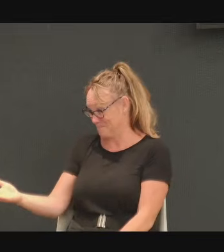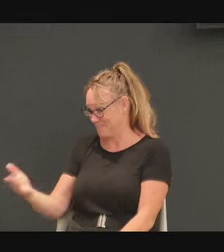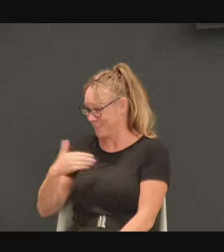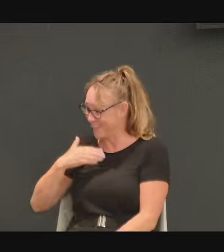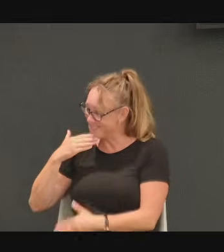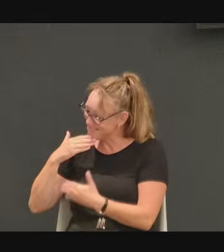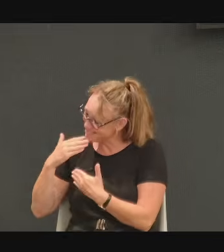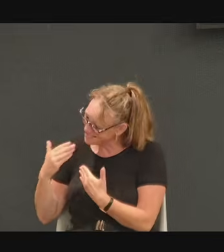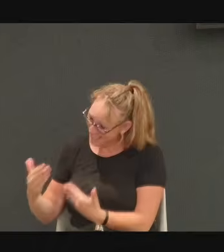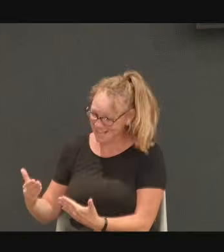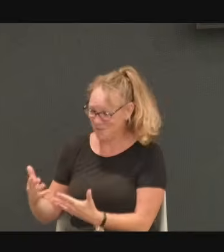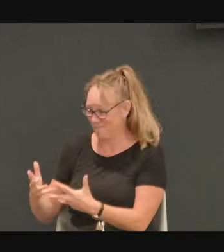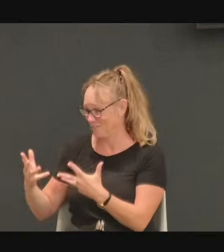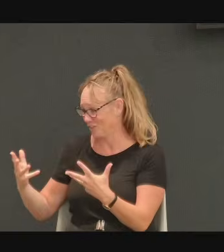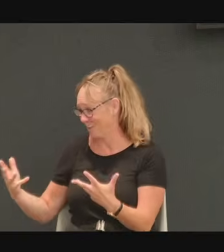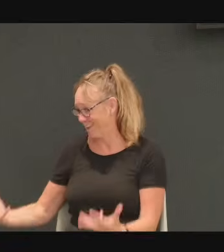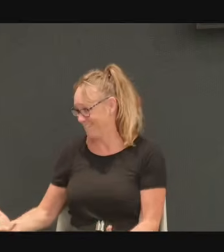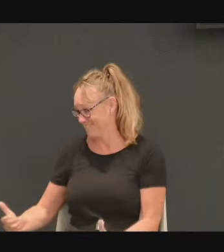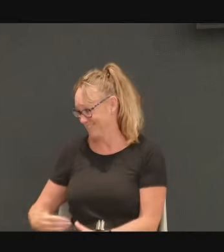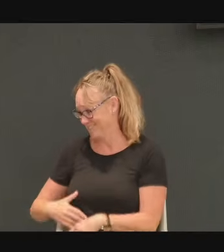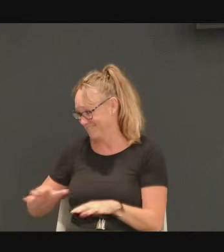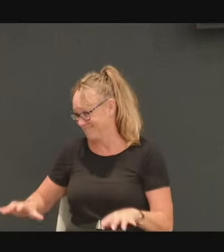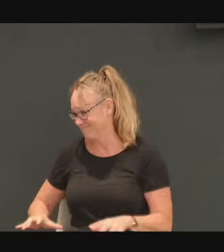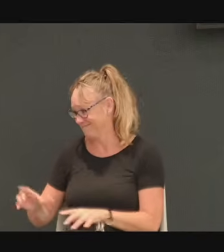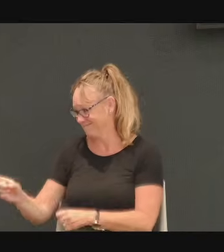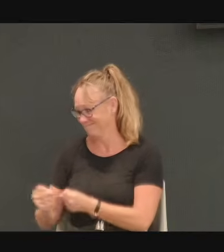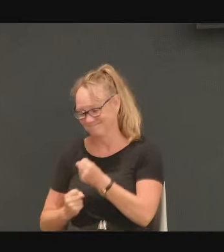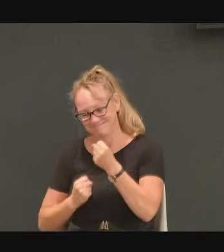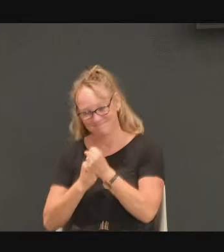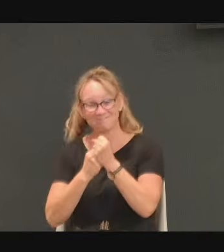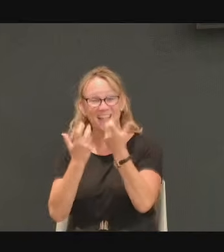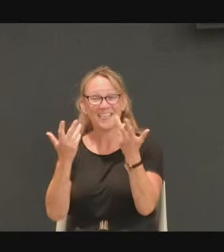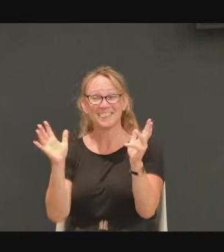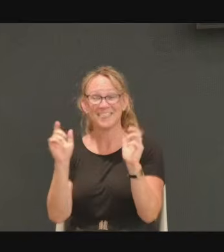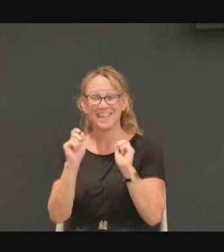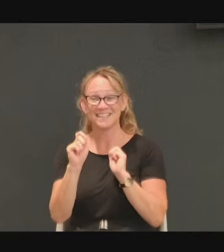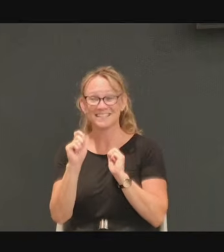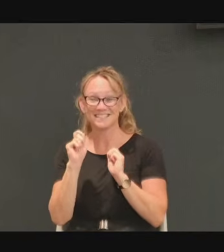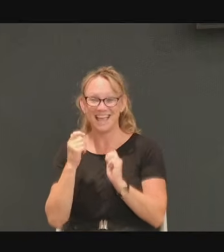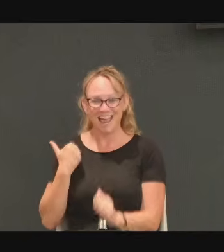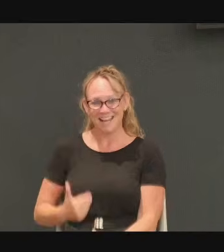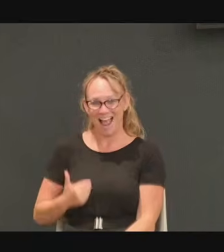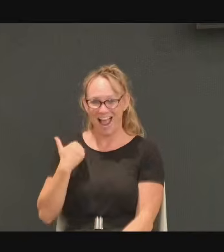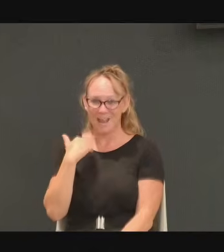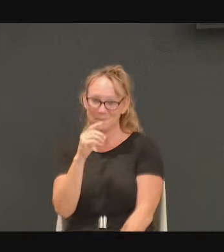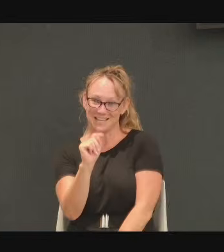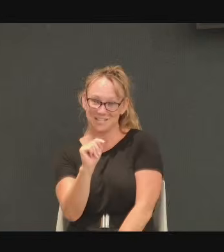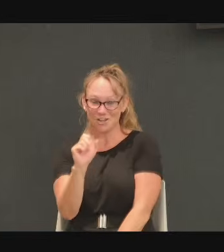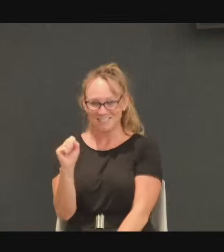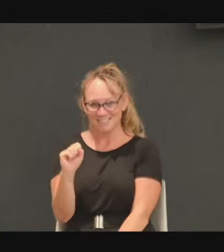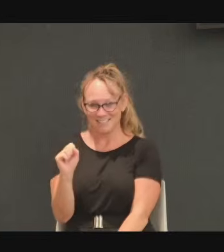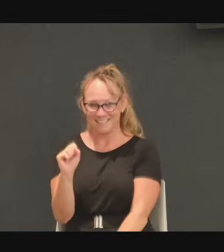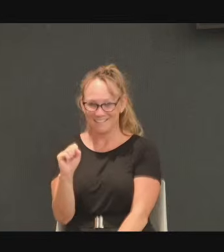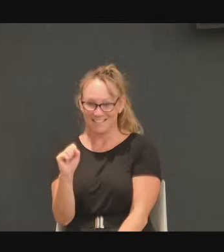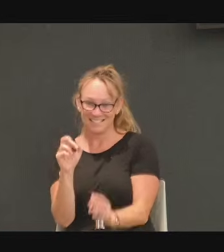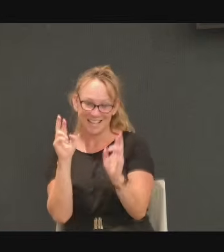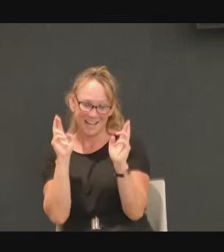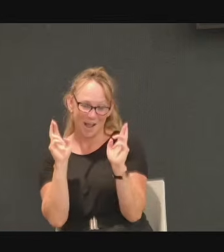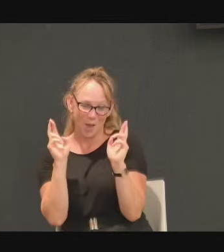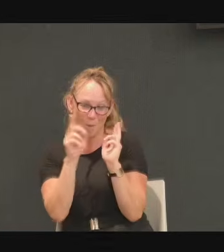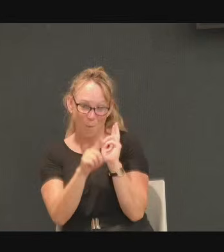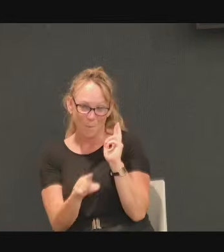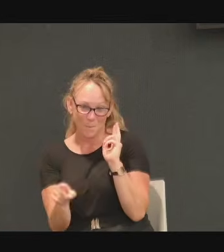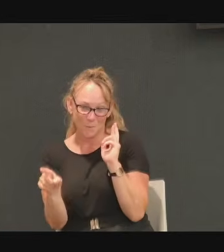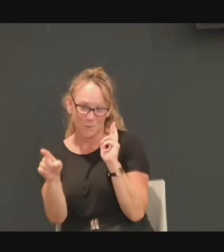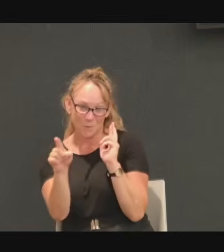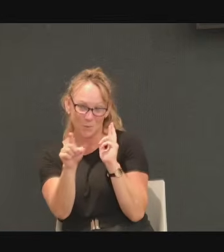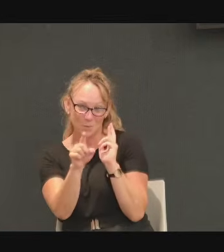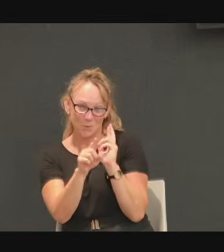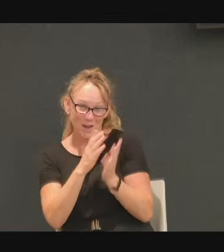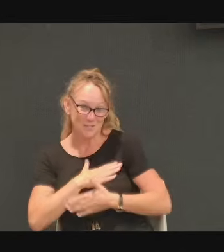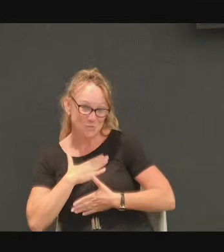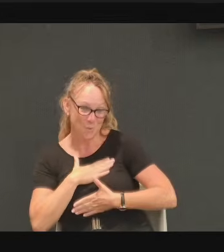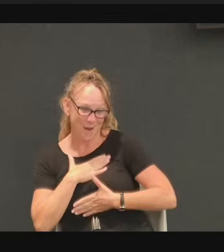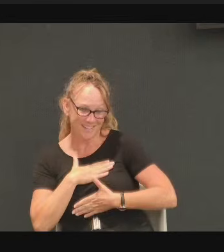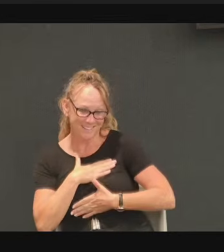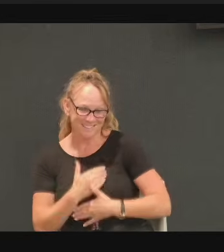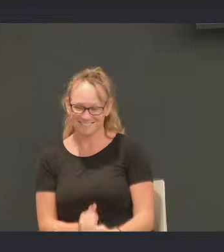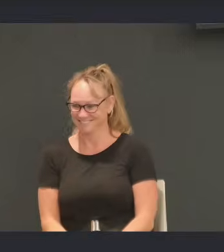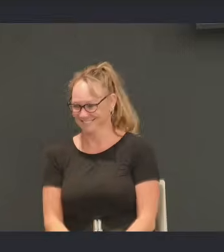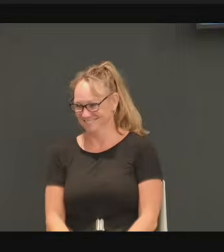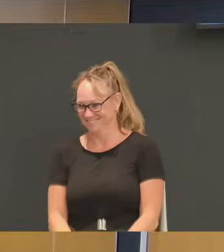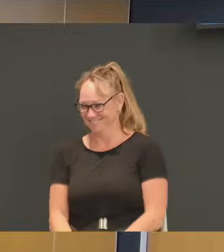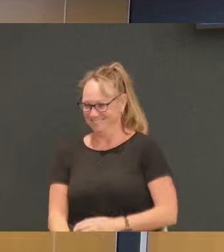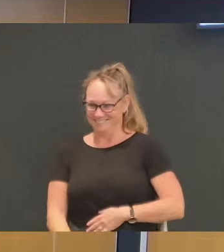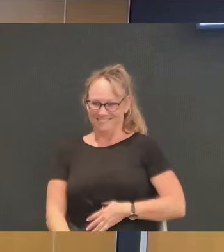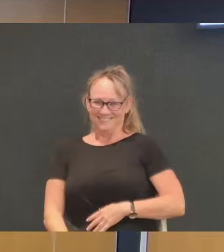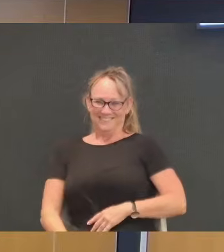everything that you've done for me and that's it. My name is Taan Stevens and hope you enjoy it.